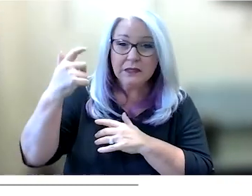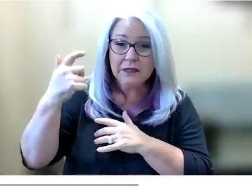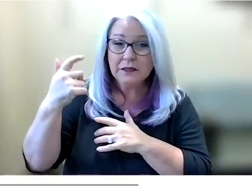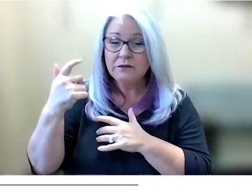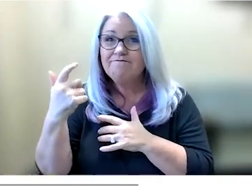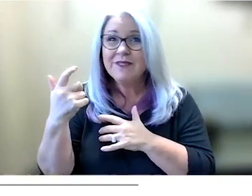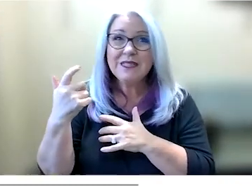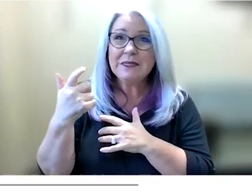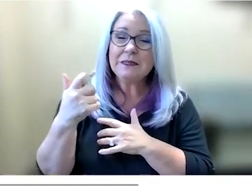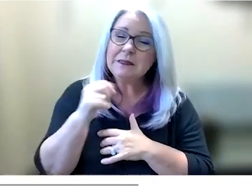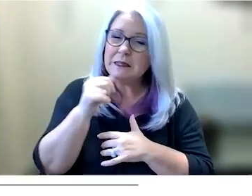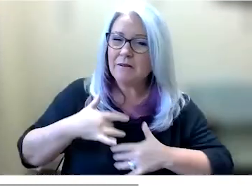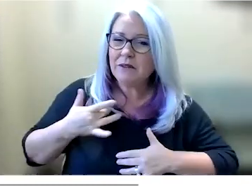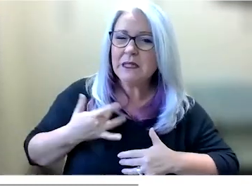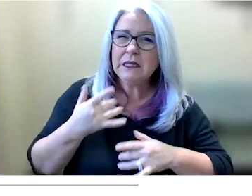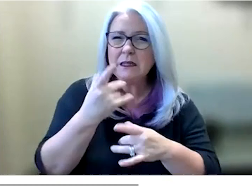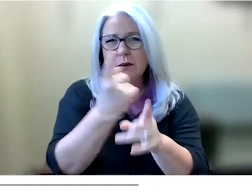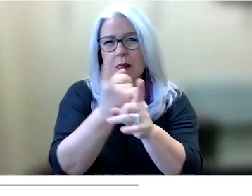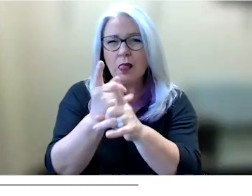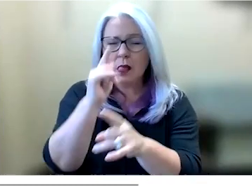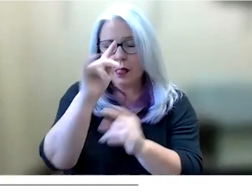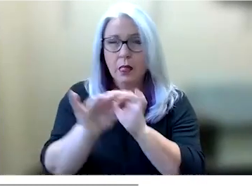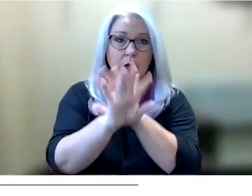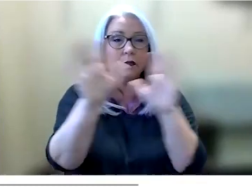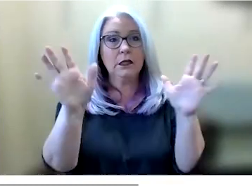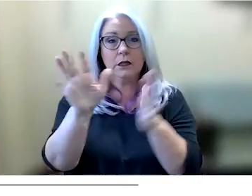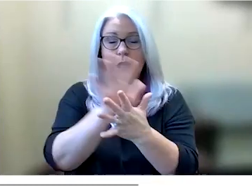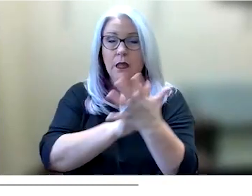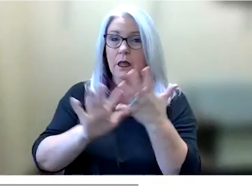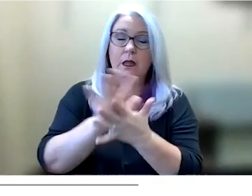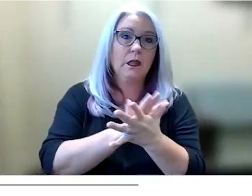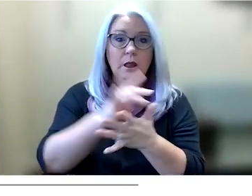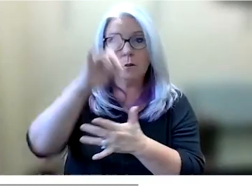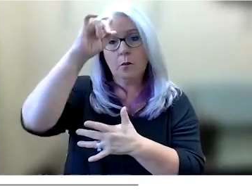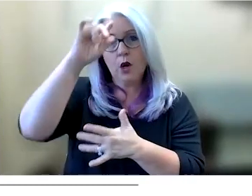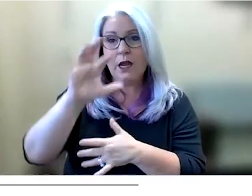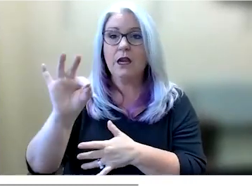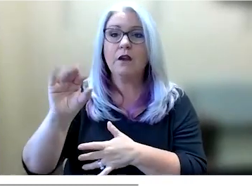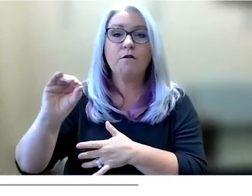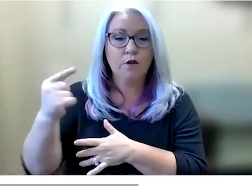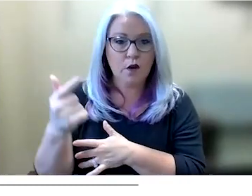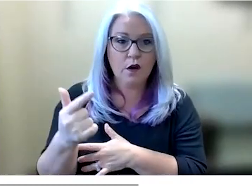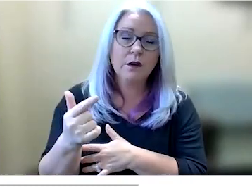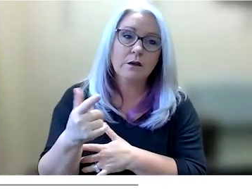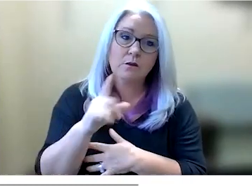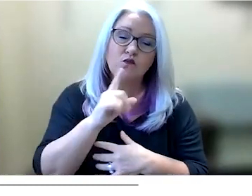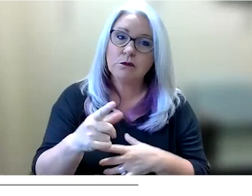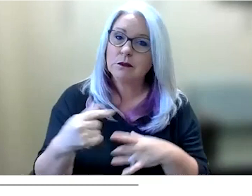this can have a very, that can be very impactful for folks.